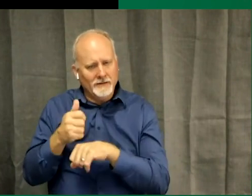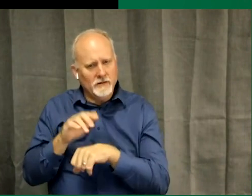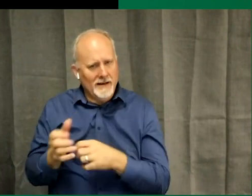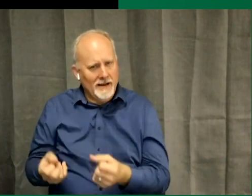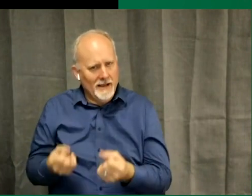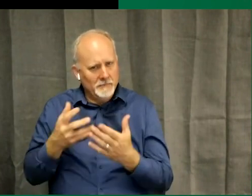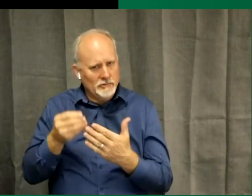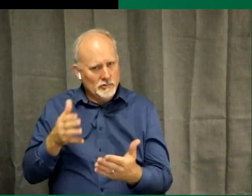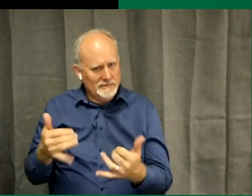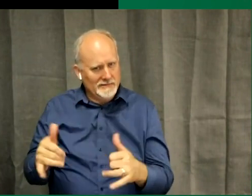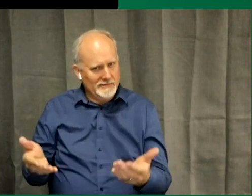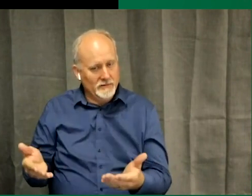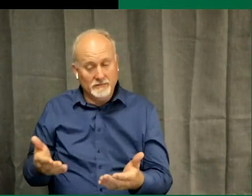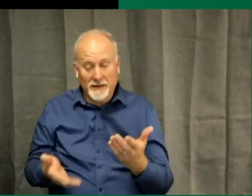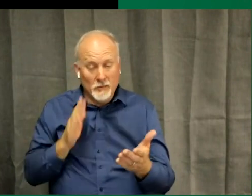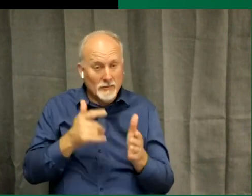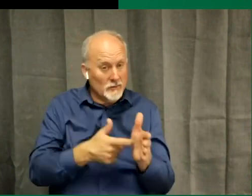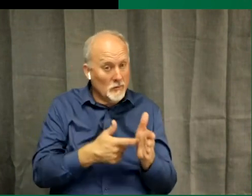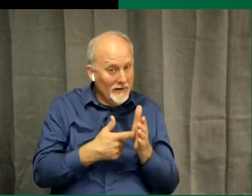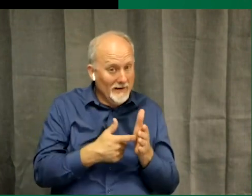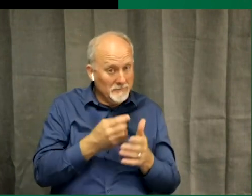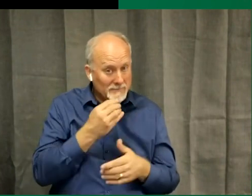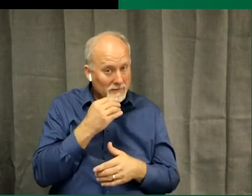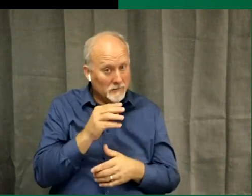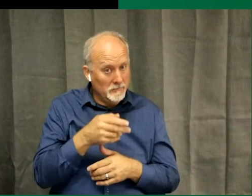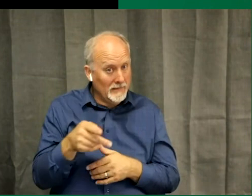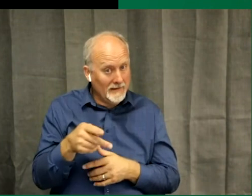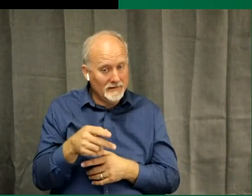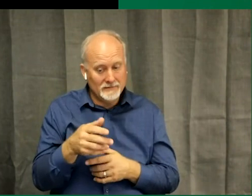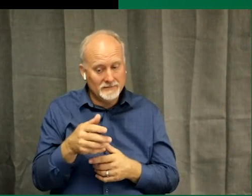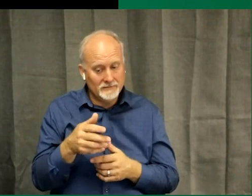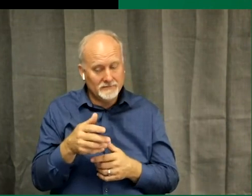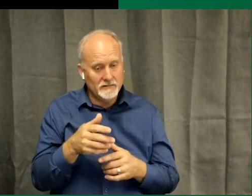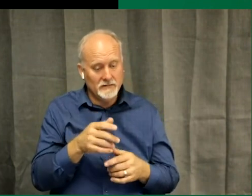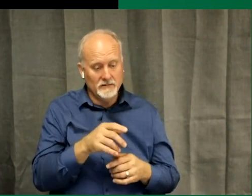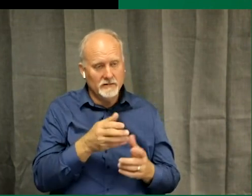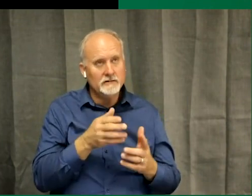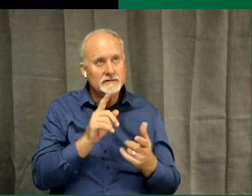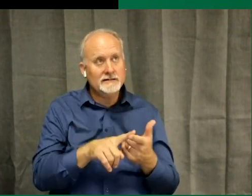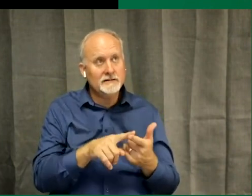we may require a meal plan for the period after the 20th through the 11th of december next slide